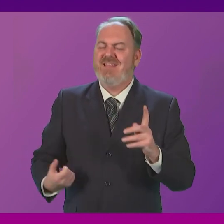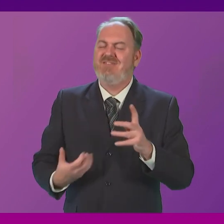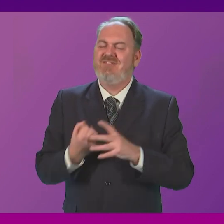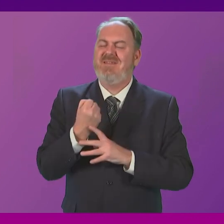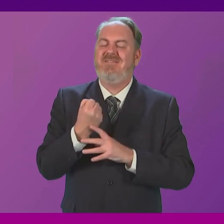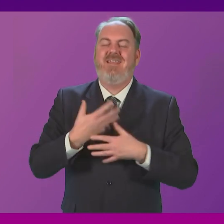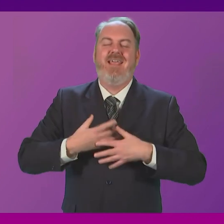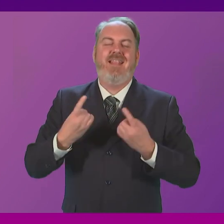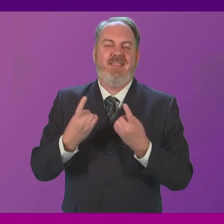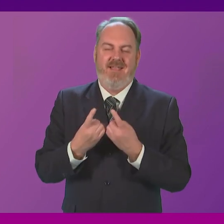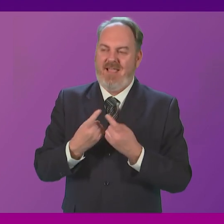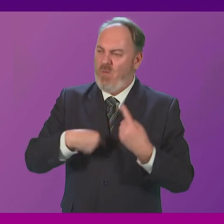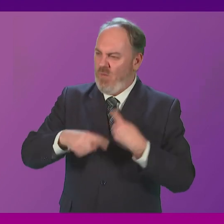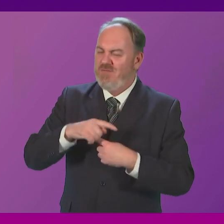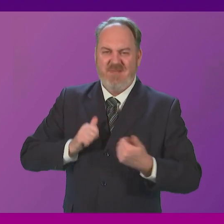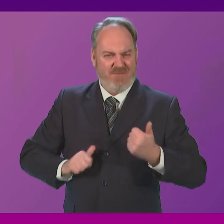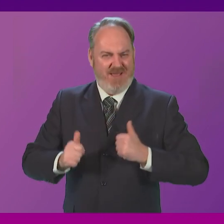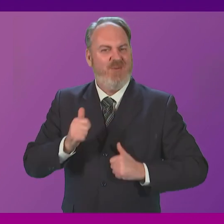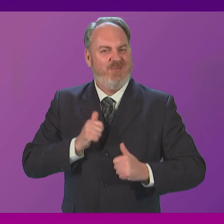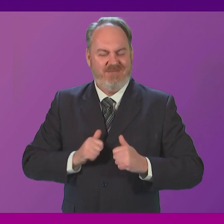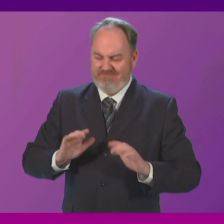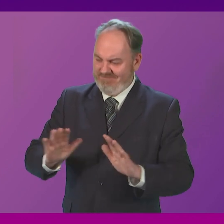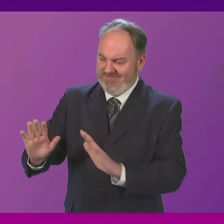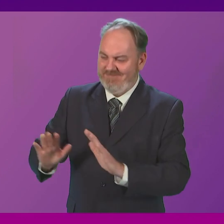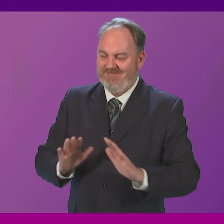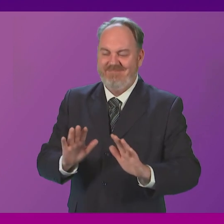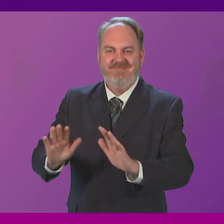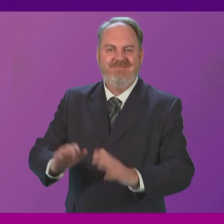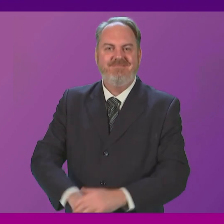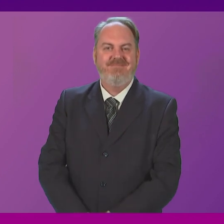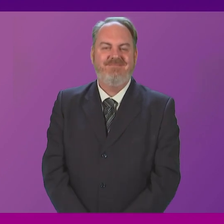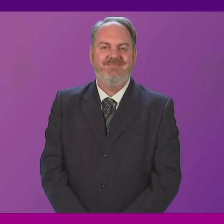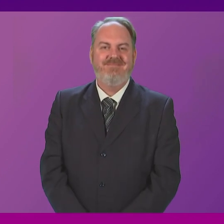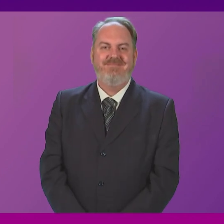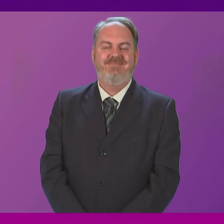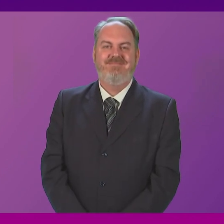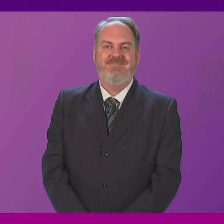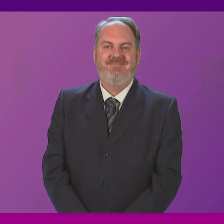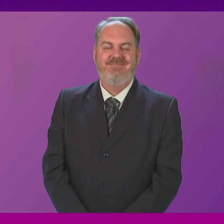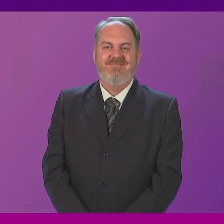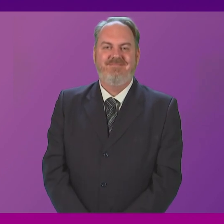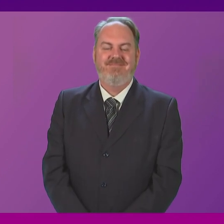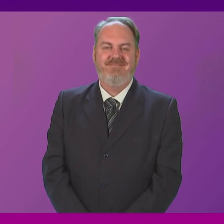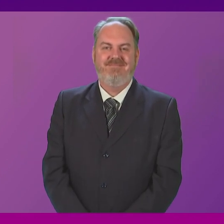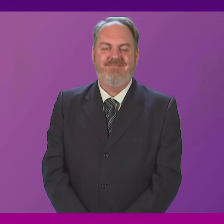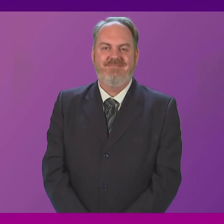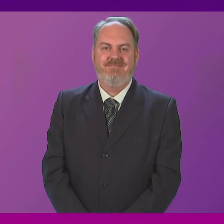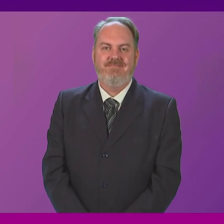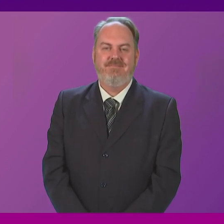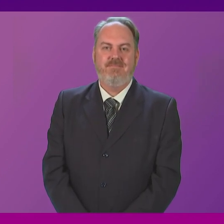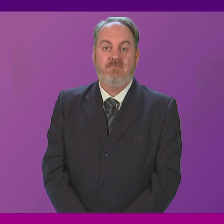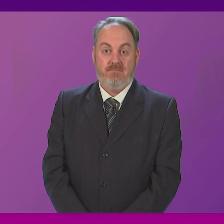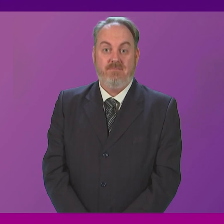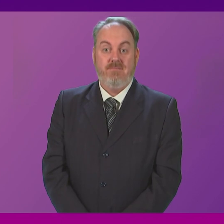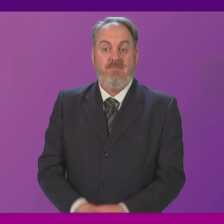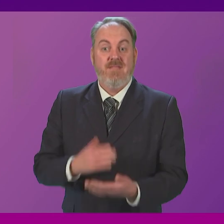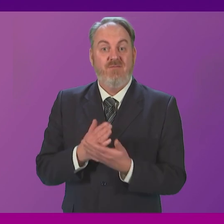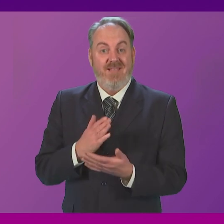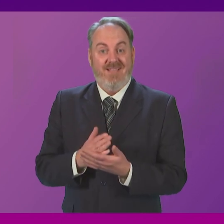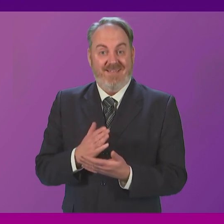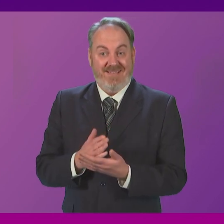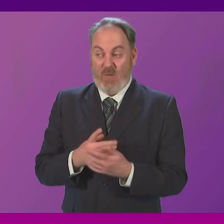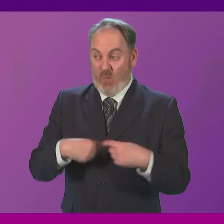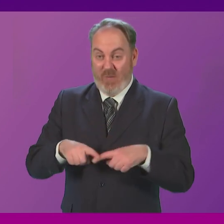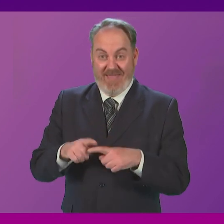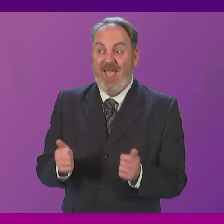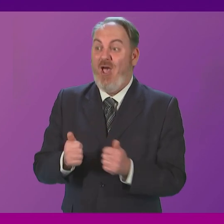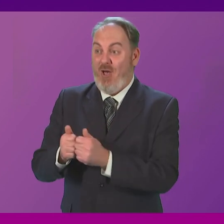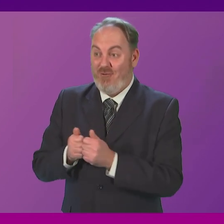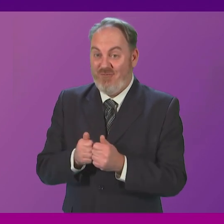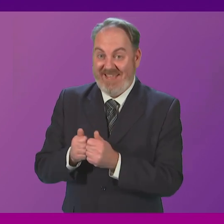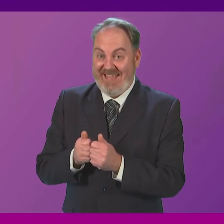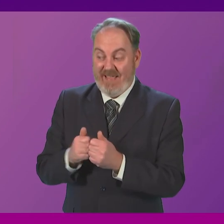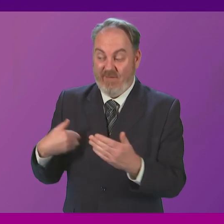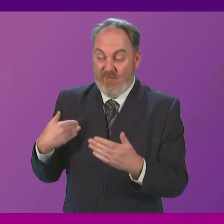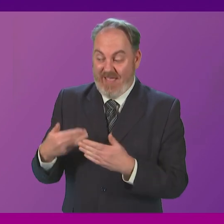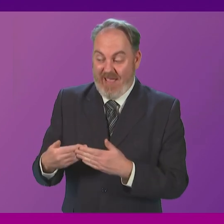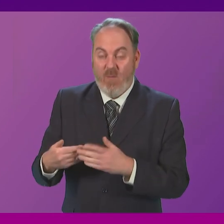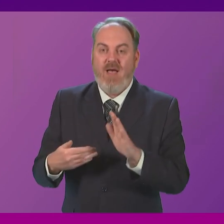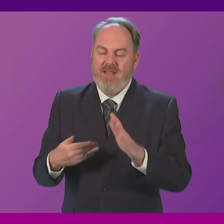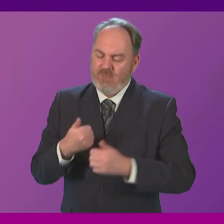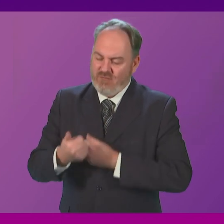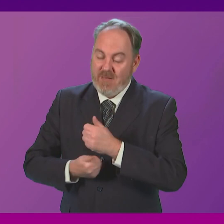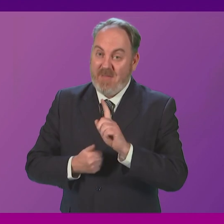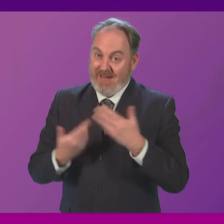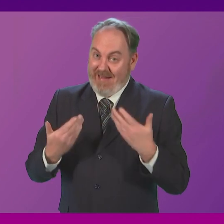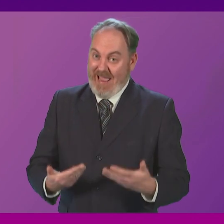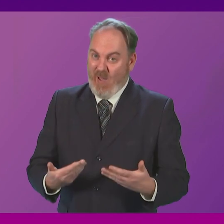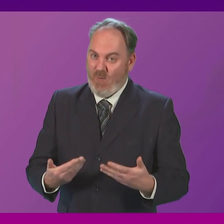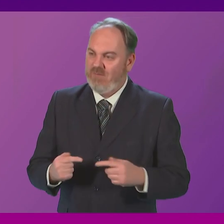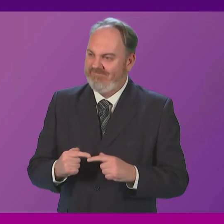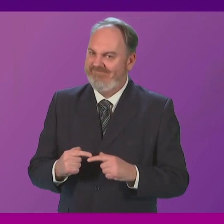That is probably where the consensus will end, but those are genuine, heartfelt comments.